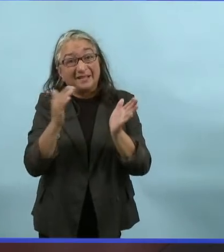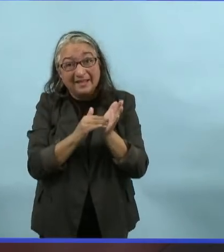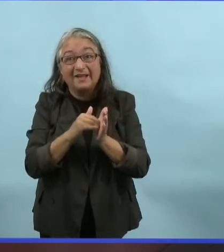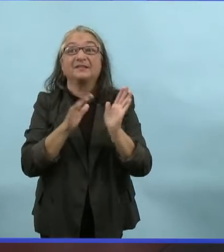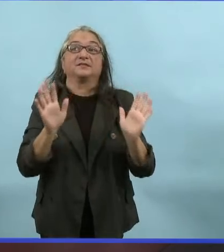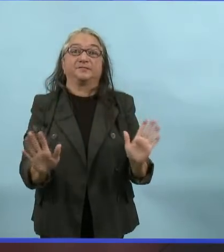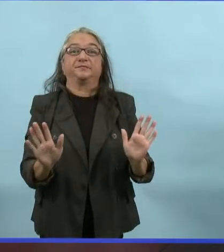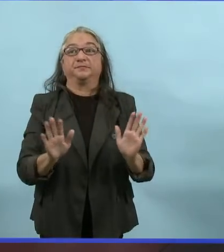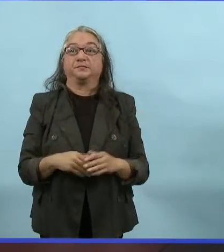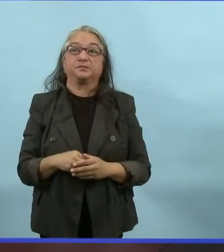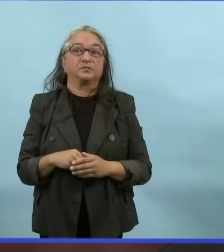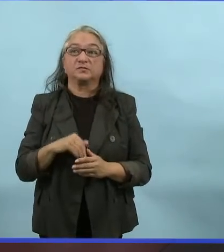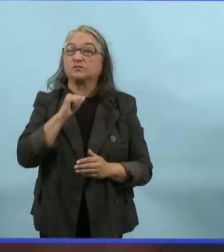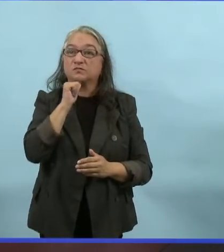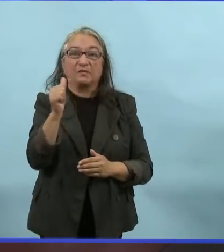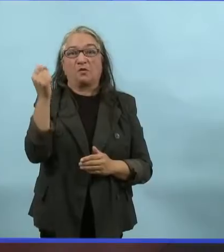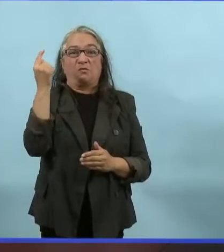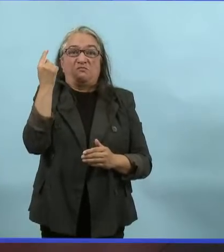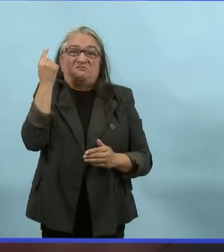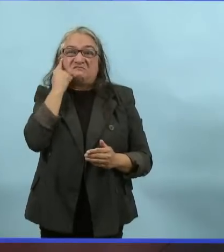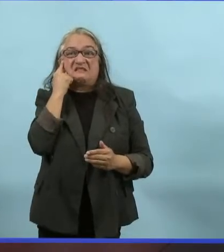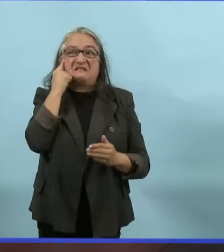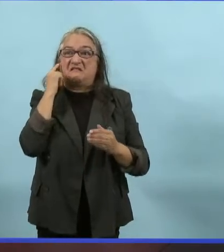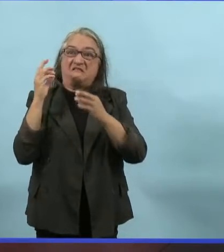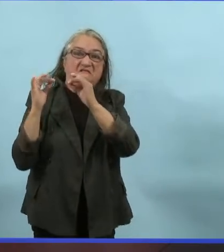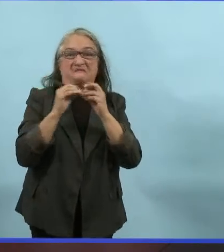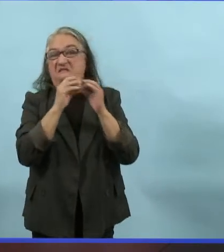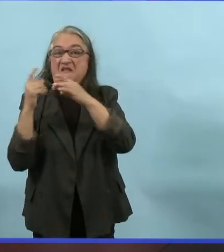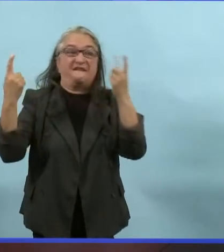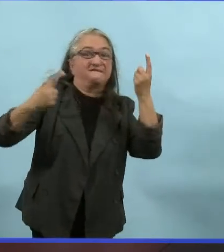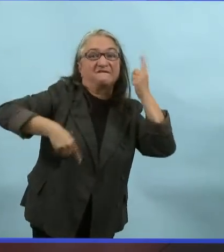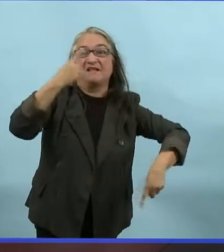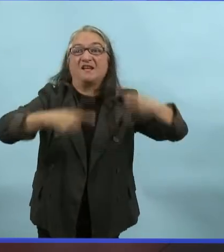our way out of this you know it's always been we've been in this together we know it's been